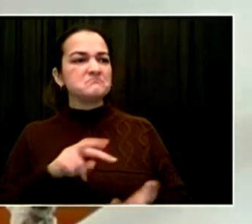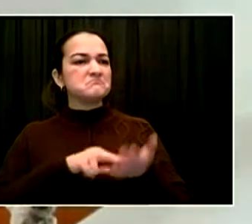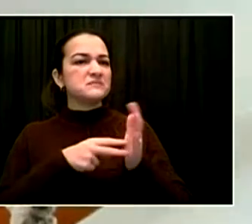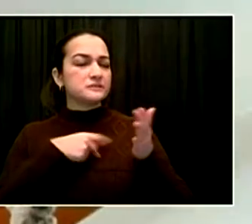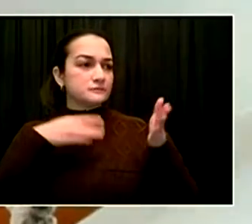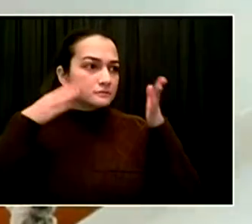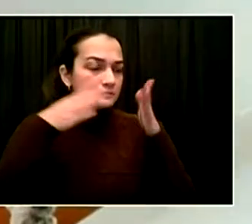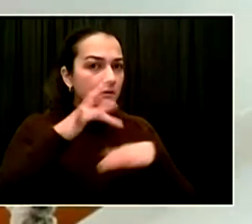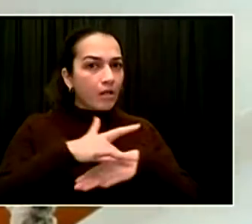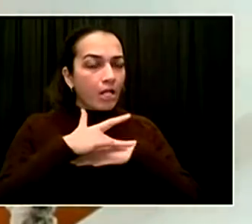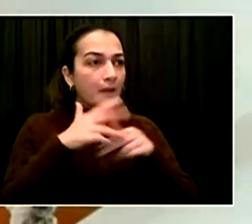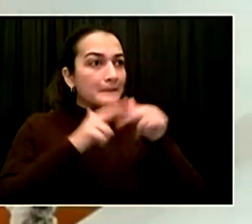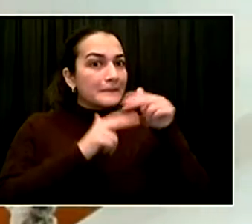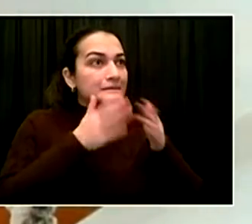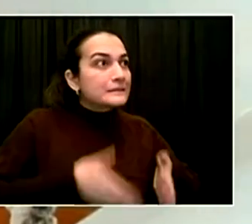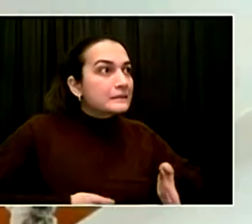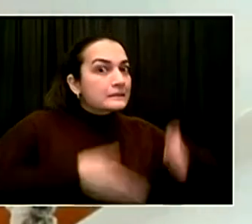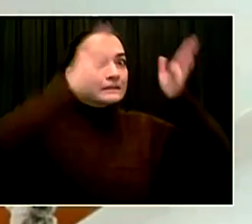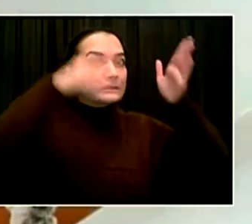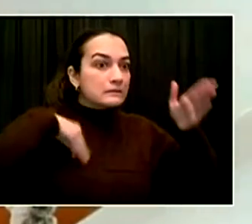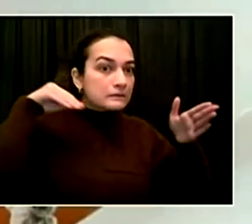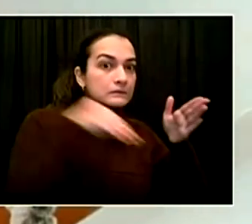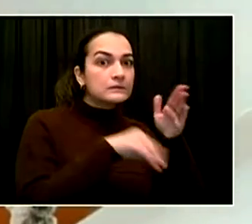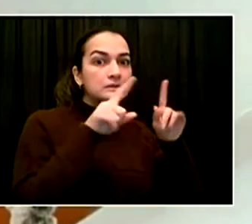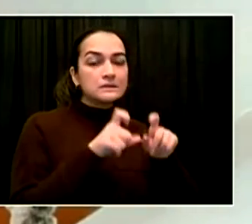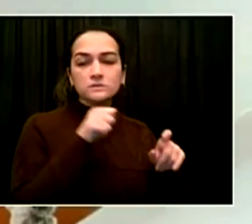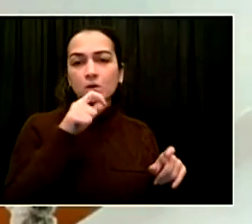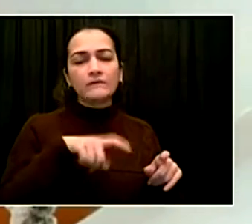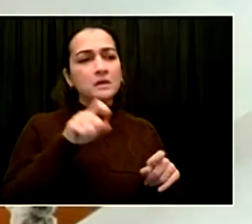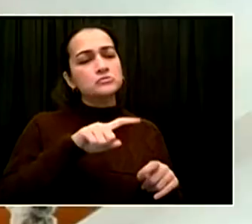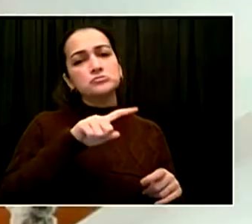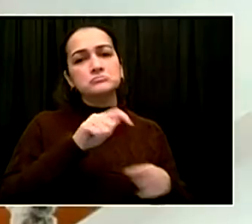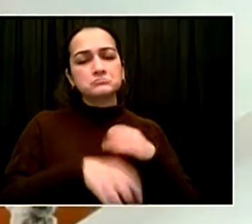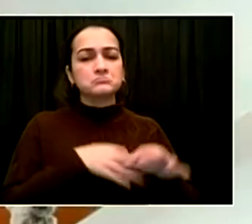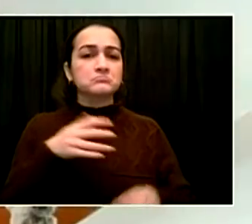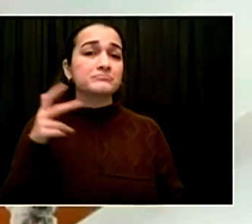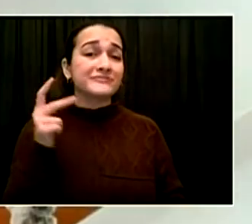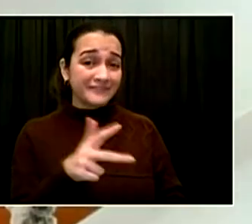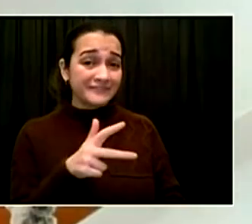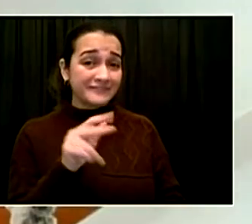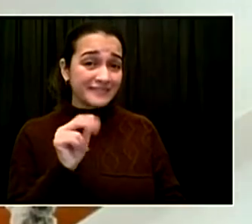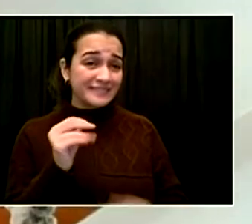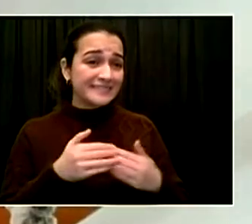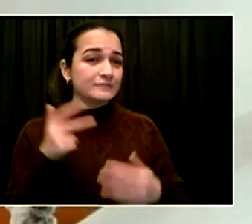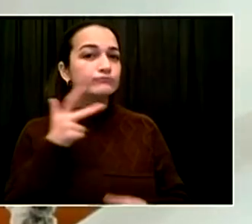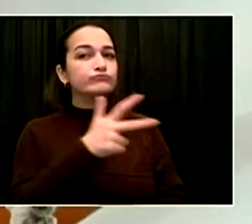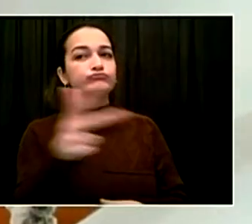TESTING ACCESS THAT'S NEVER CHANGED AND SOME OF THE SITES